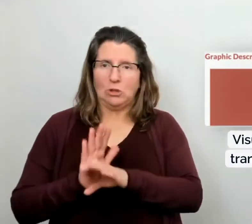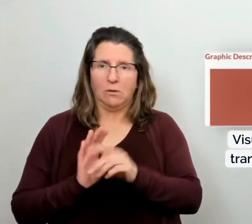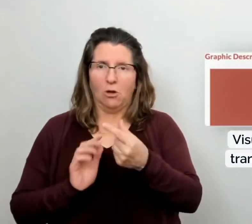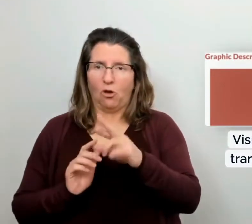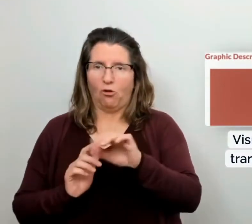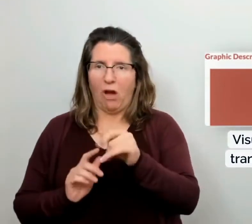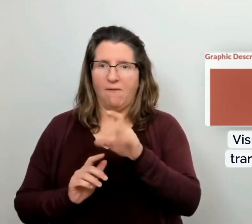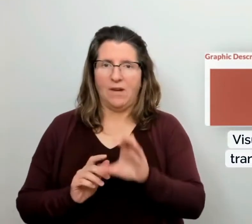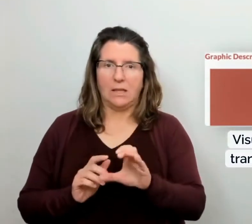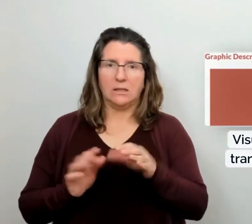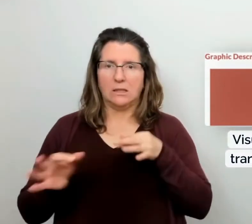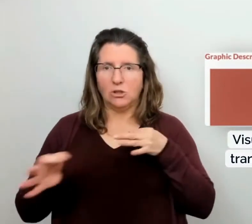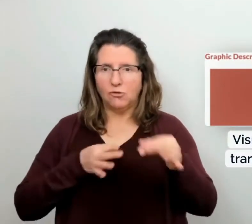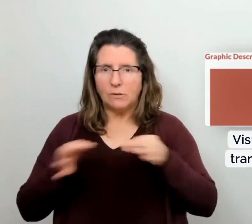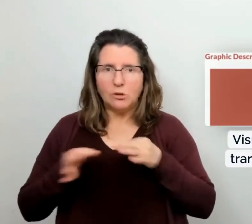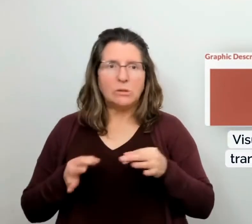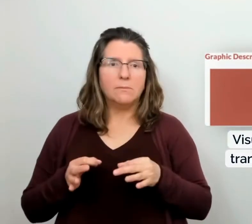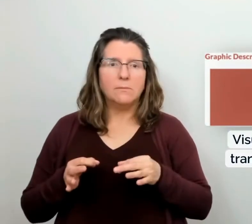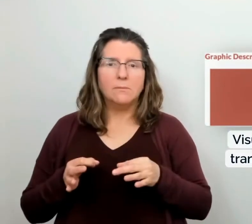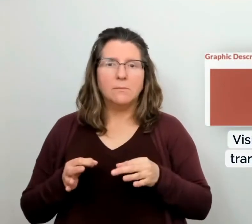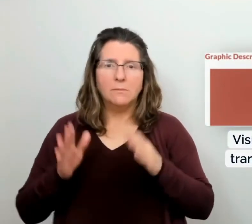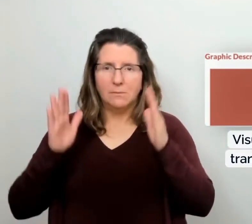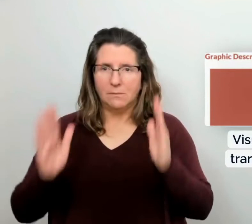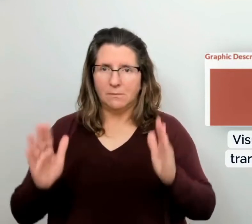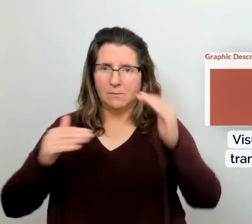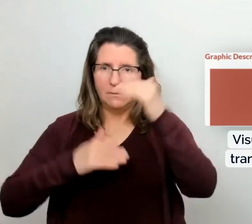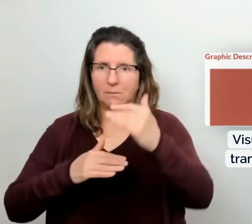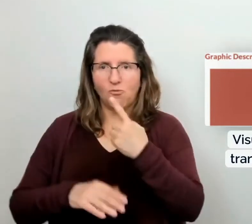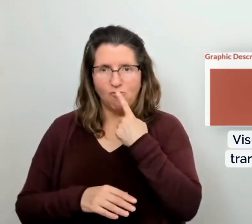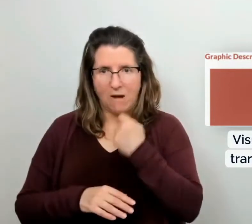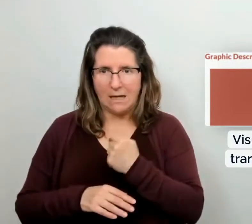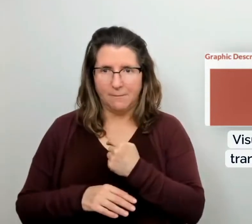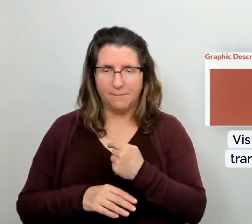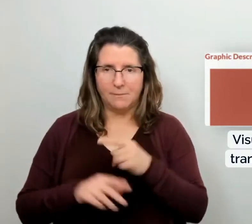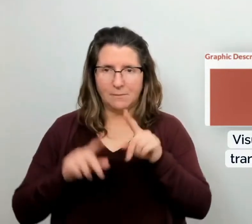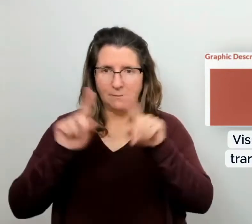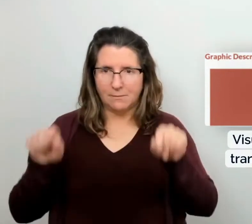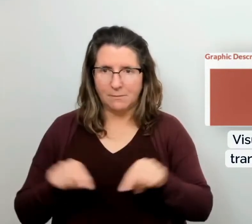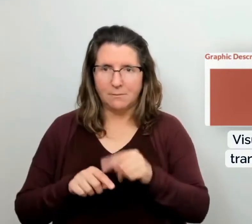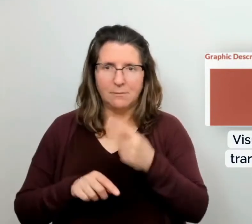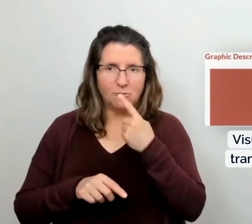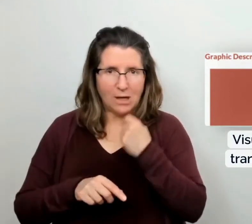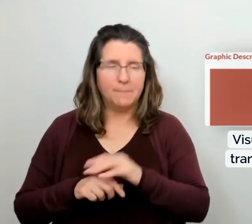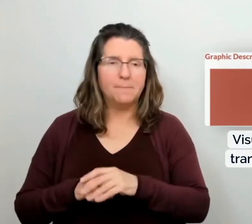On this slide you can see the graphic of a red square.